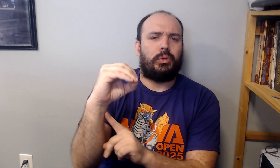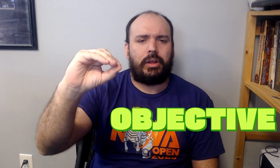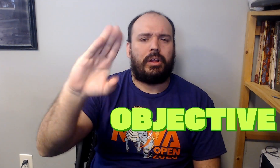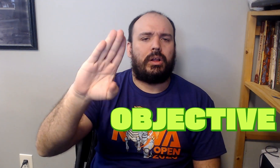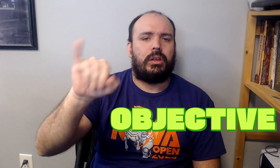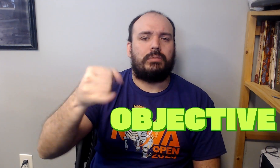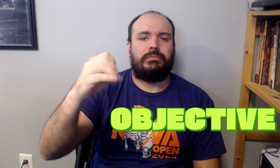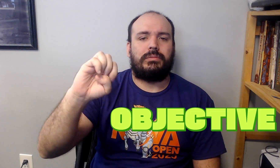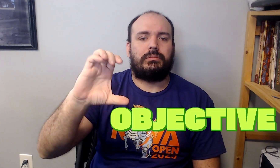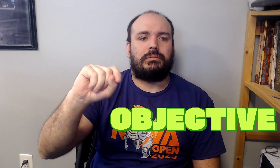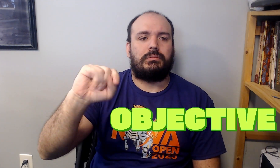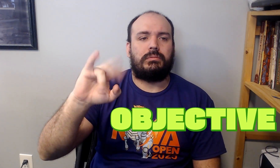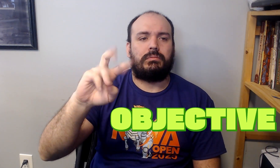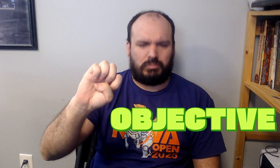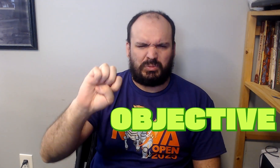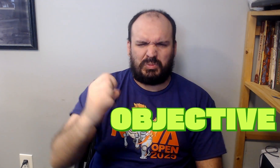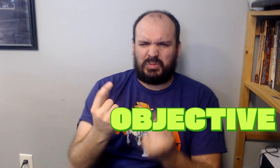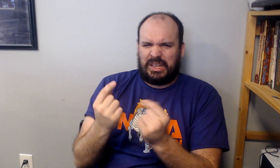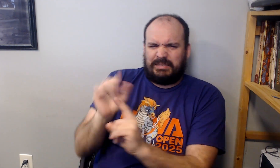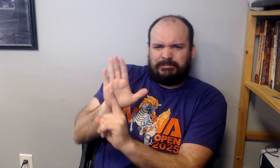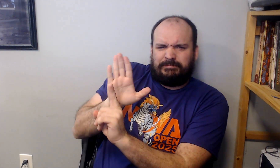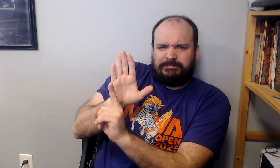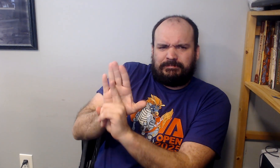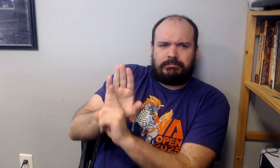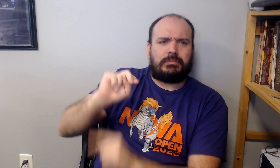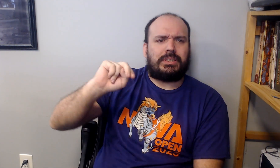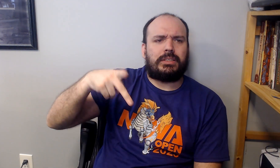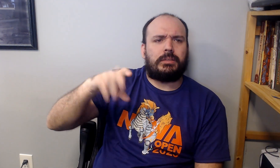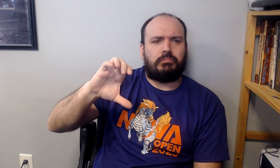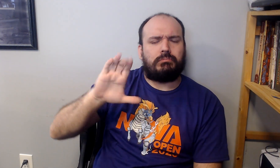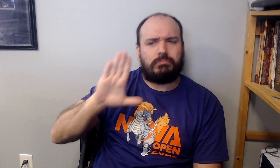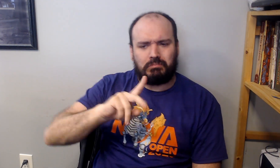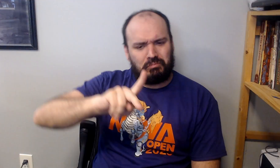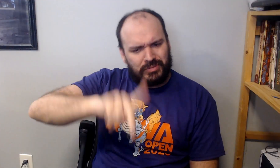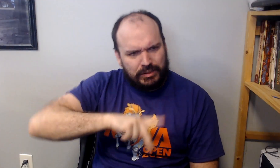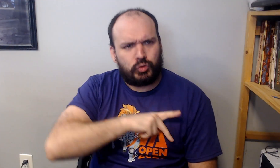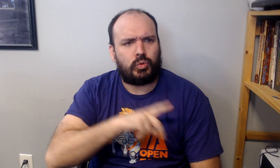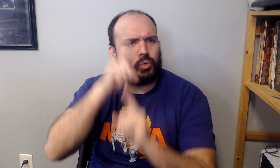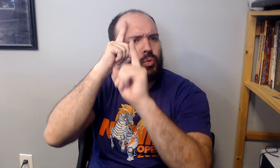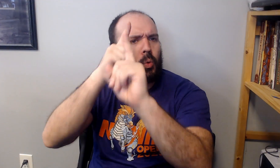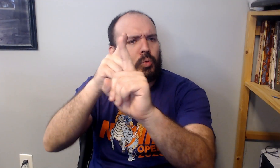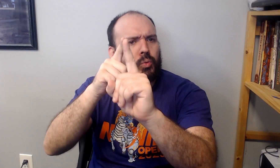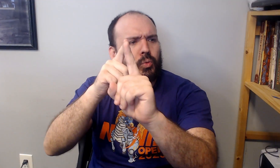Objective What’s the NPC’s personal goal?